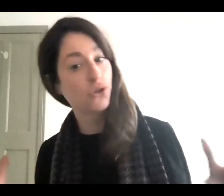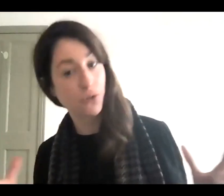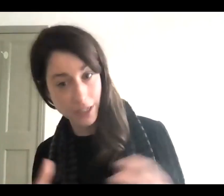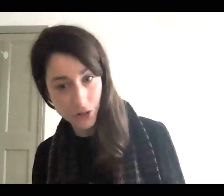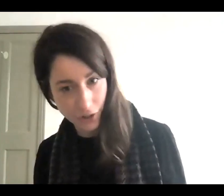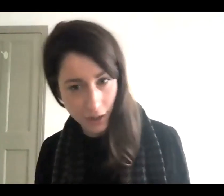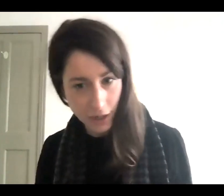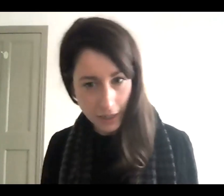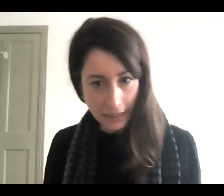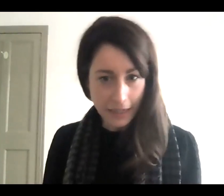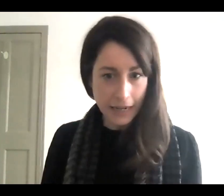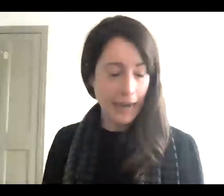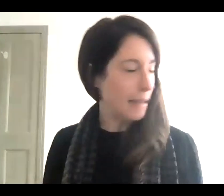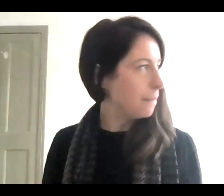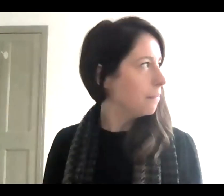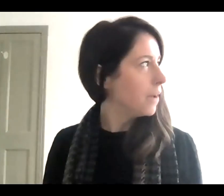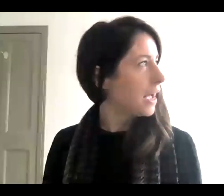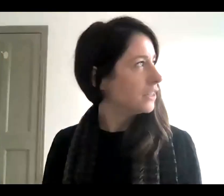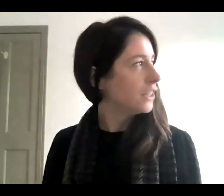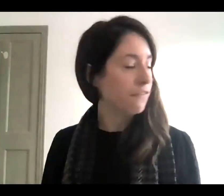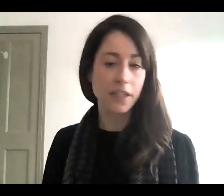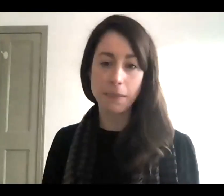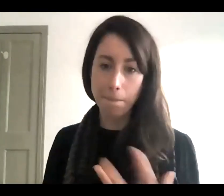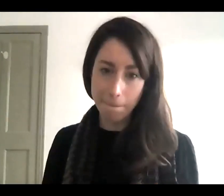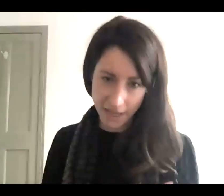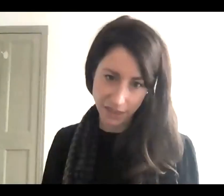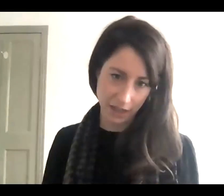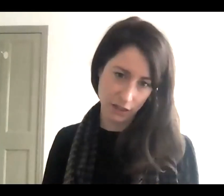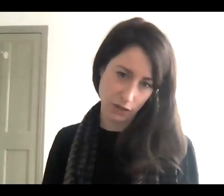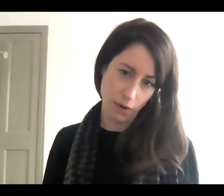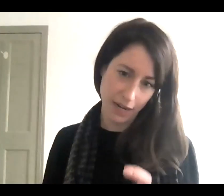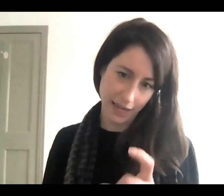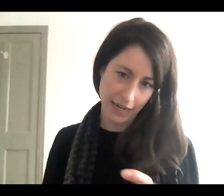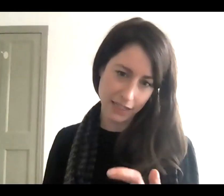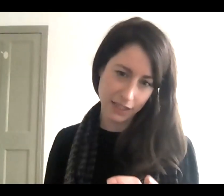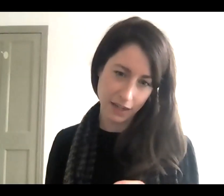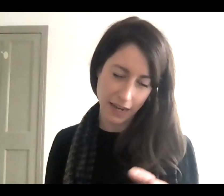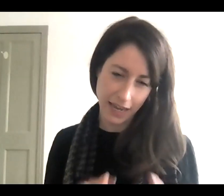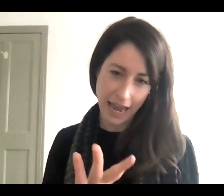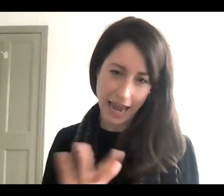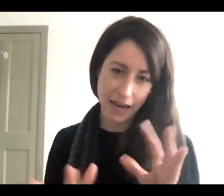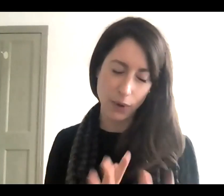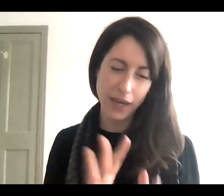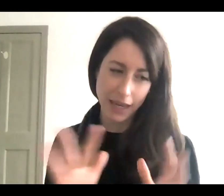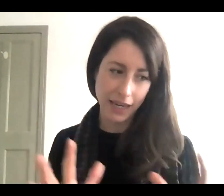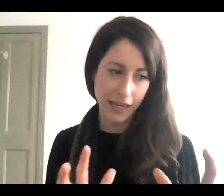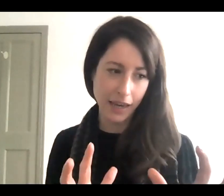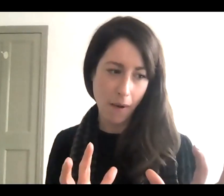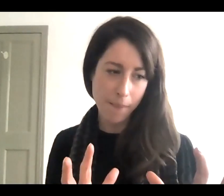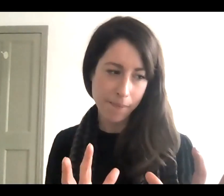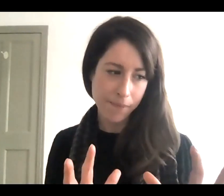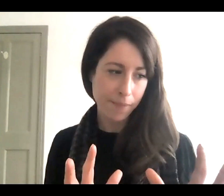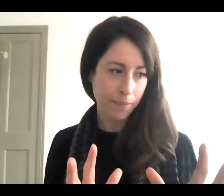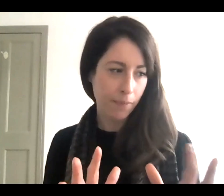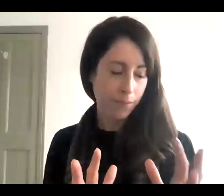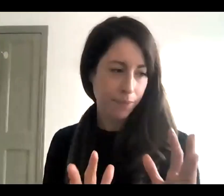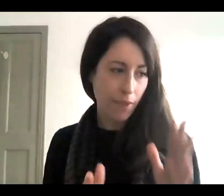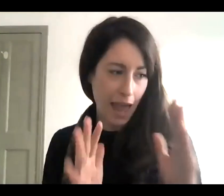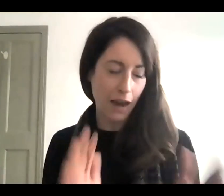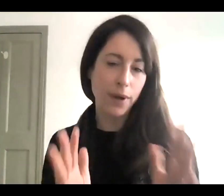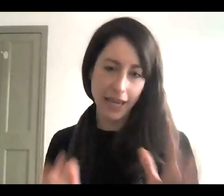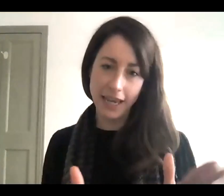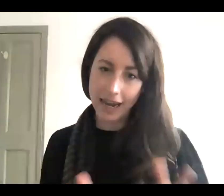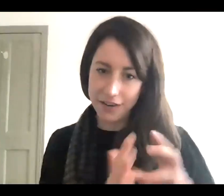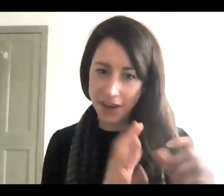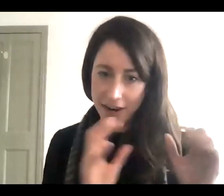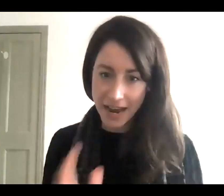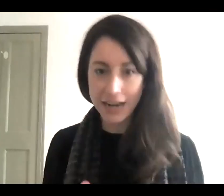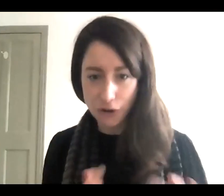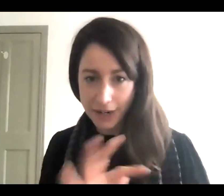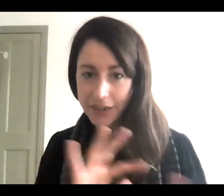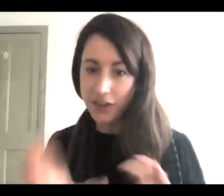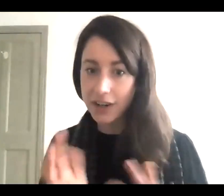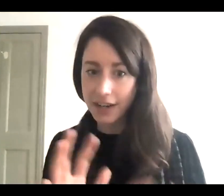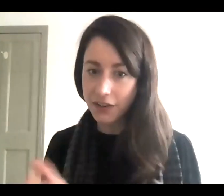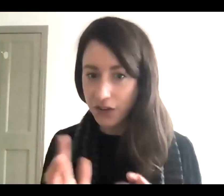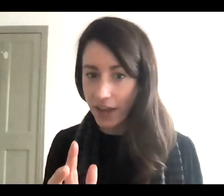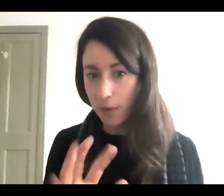creature and he feels mythic. So, I guess how he, how he and a naturalistic kind of set